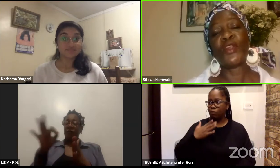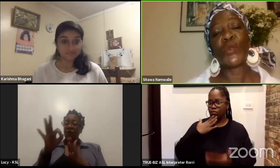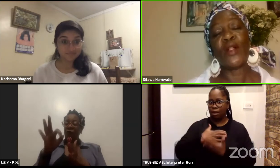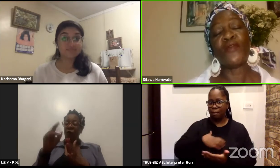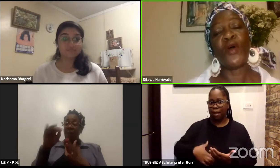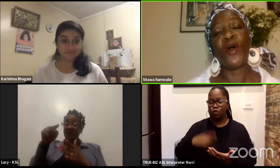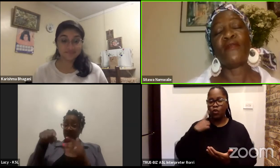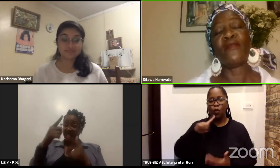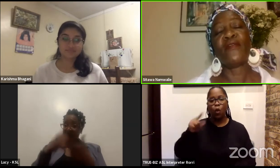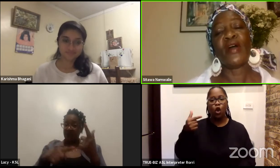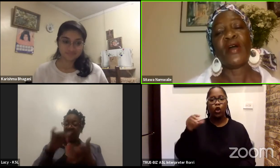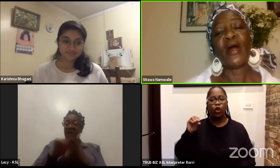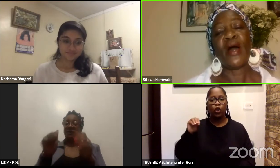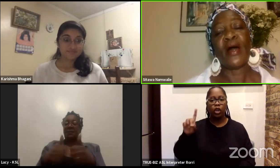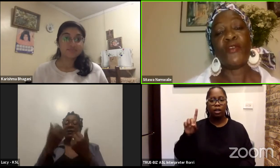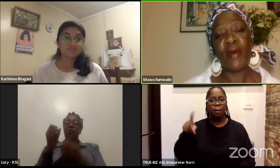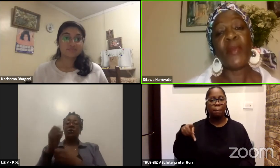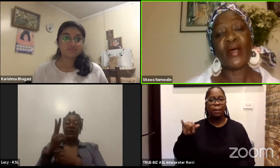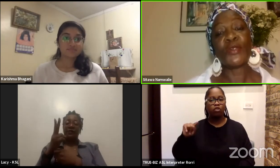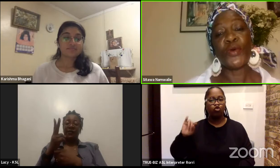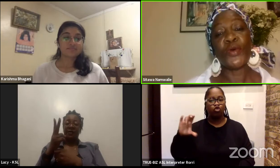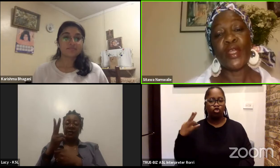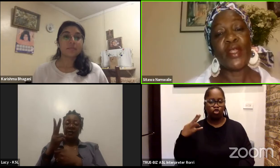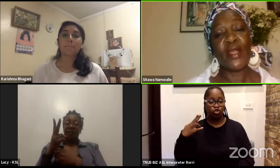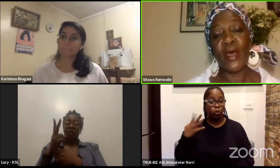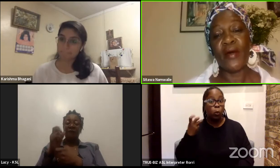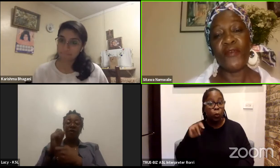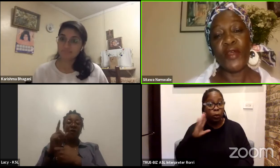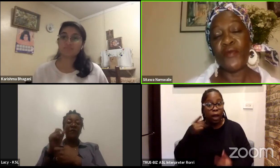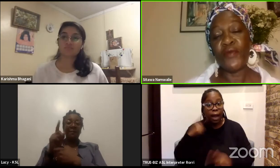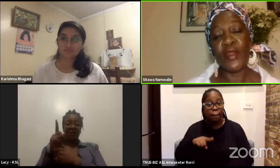on the 12th of November, so, in 10-days time